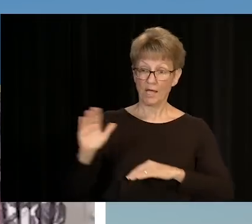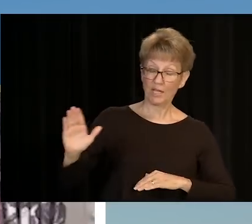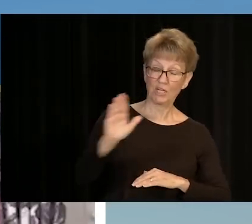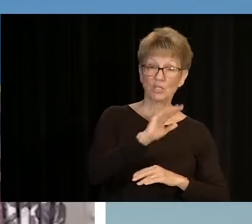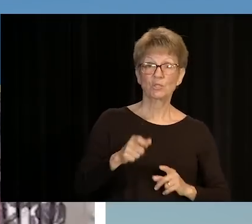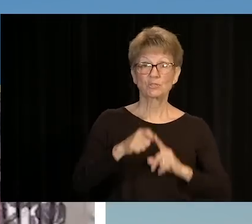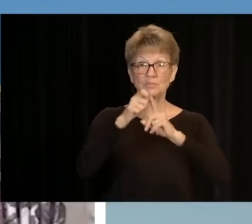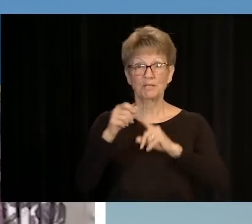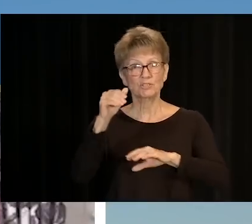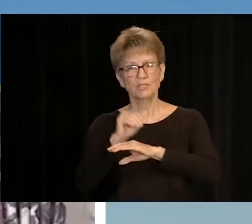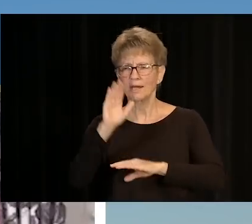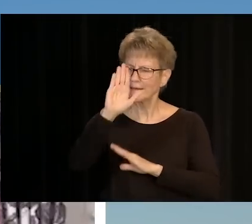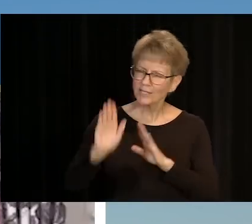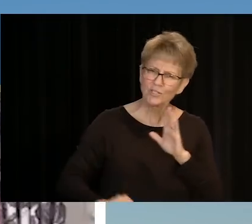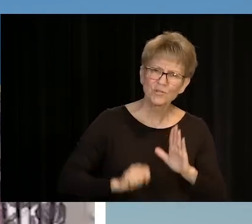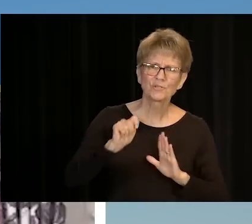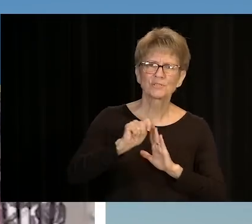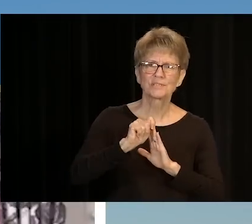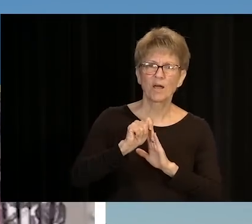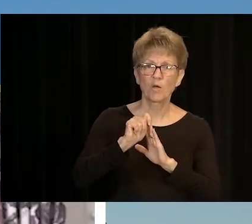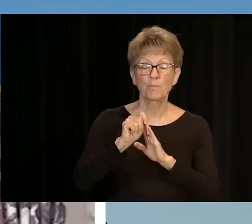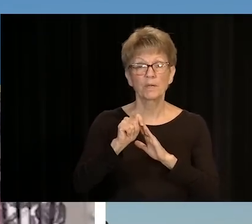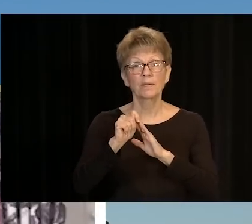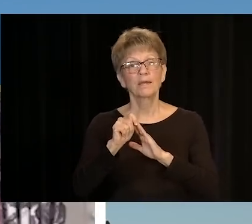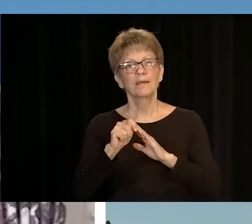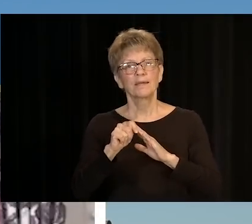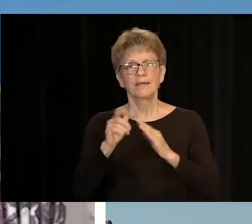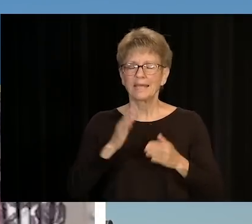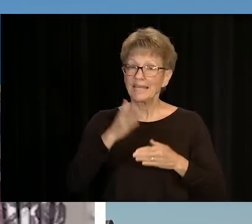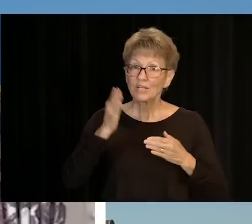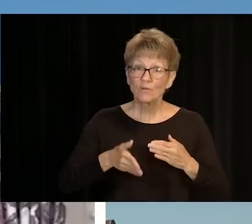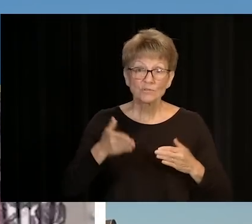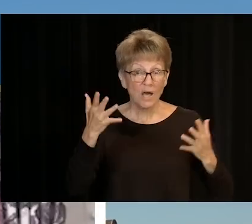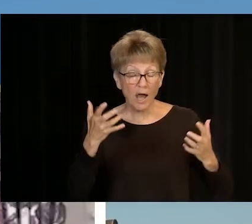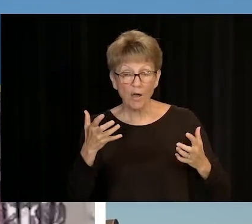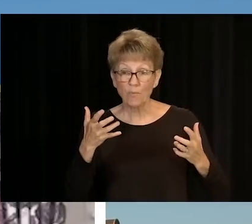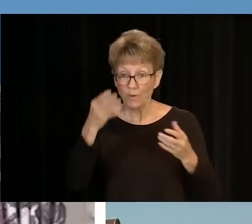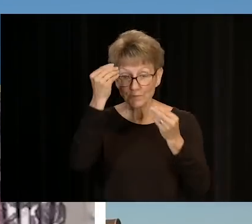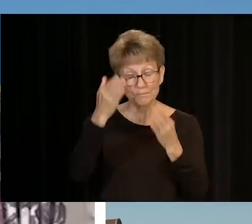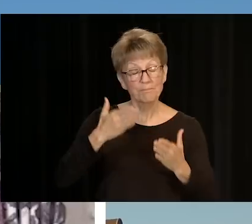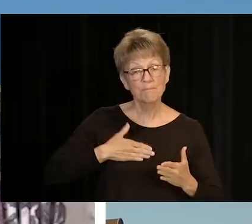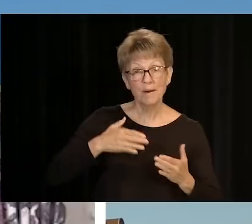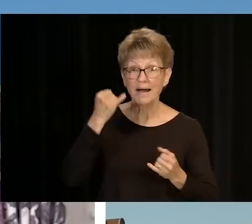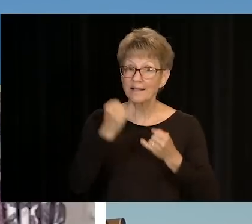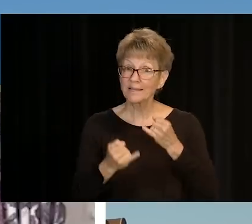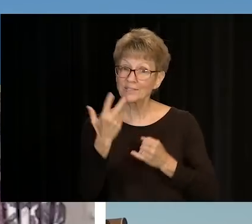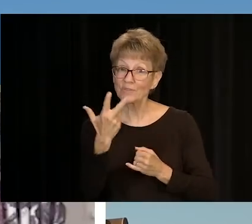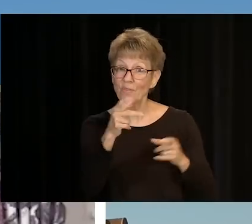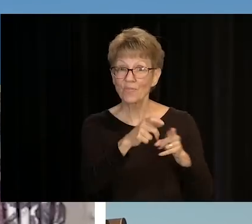THIS IS YOUR NIGHT, THIS IS YOUR TIME. SO, IN CLOSING, I'LL OFFER MY LAST THREE WORDS,